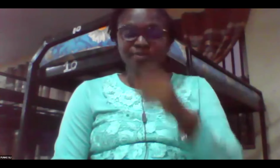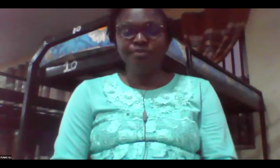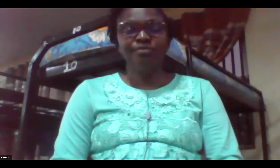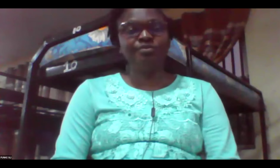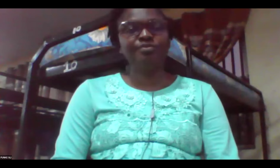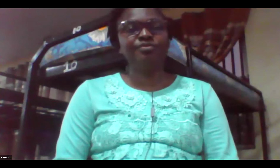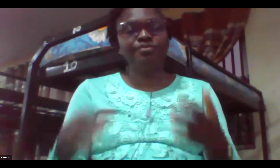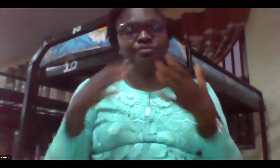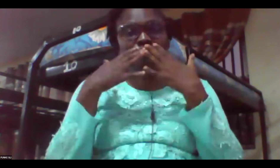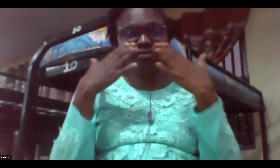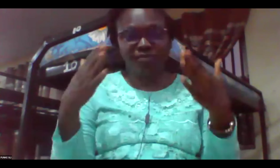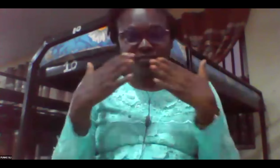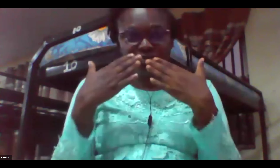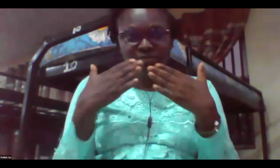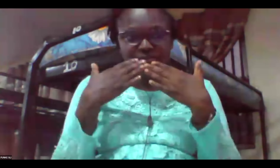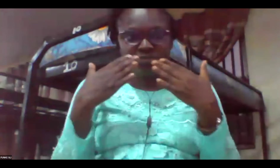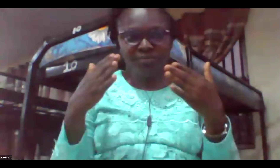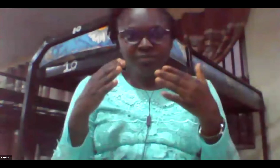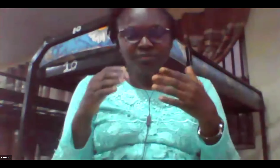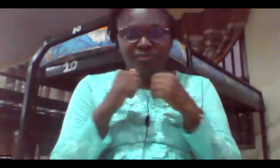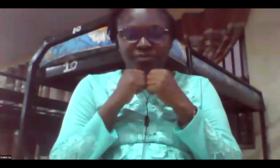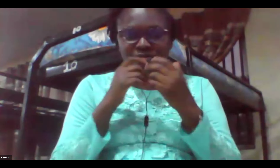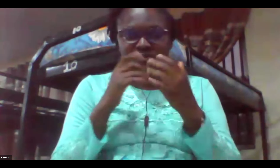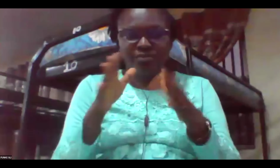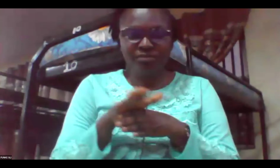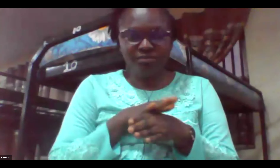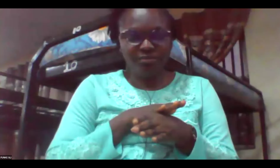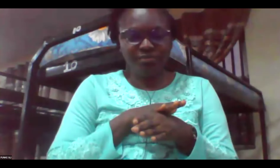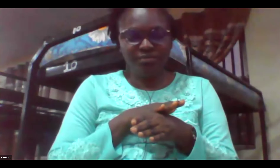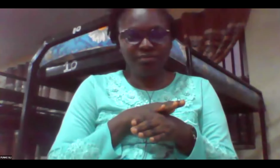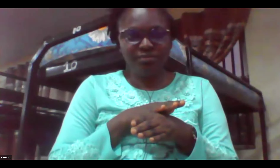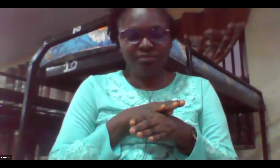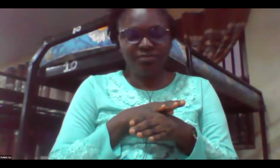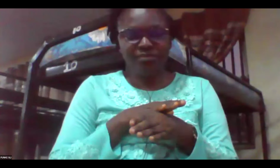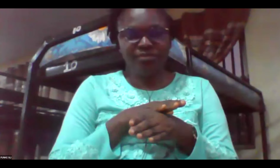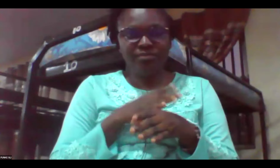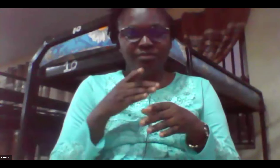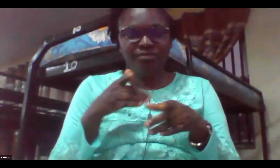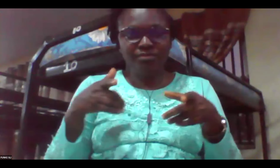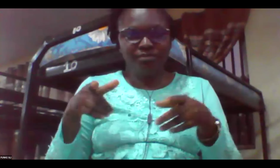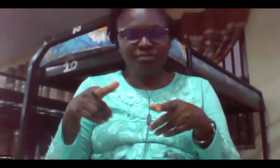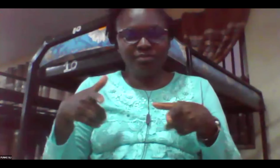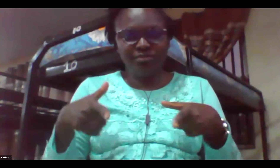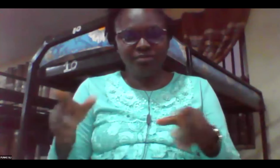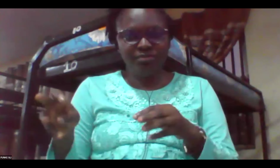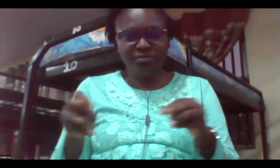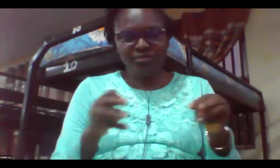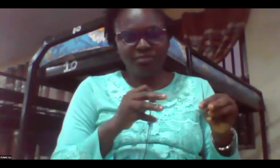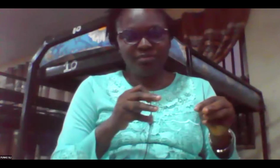sola bakre: Thank you so much, Victor. Without further ado. sola bakre: Let's move over to Mr. Dottu